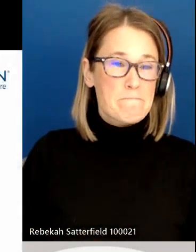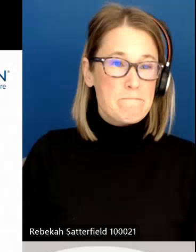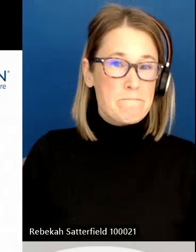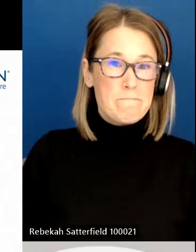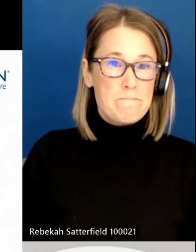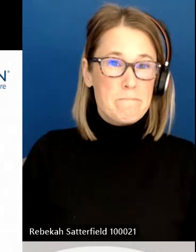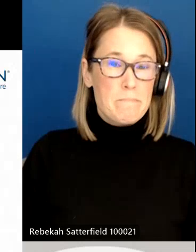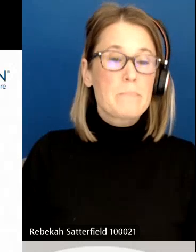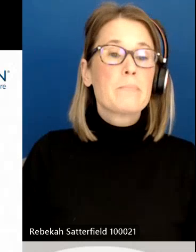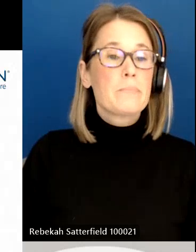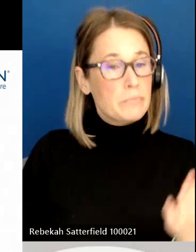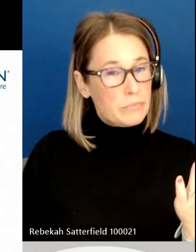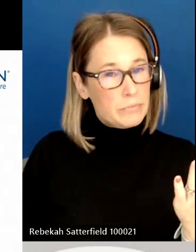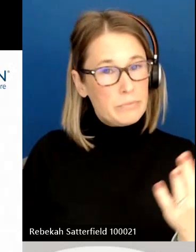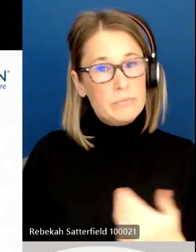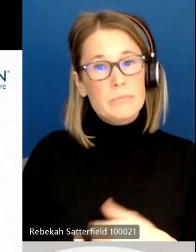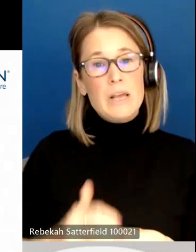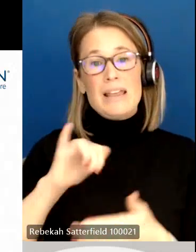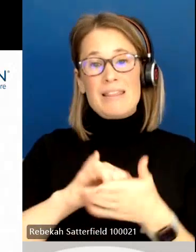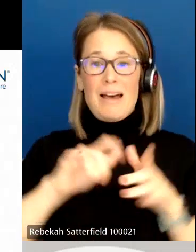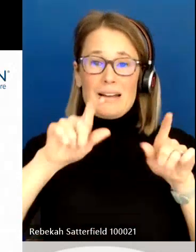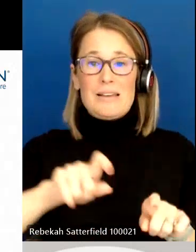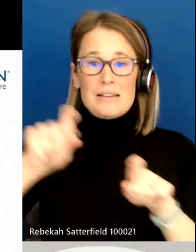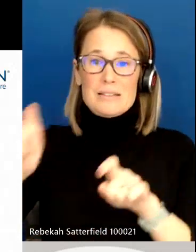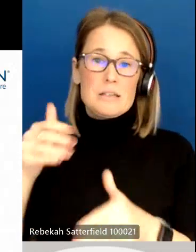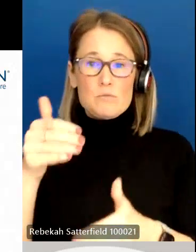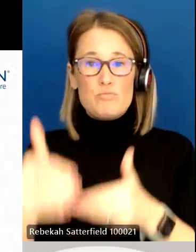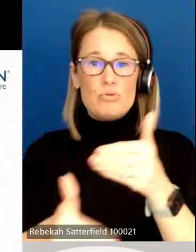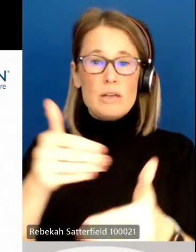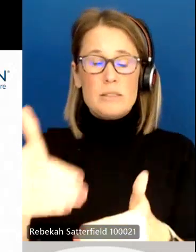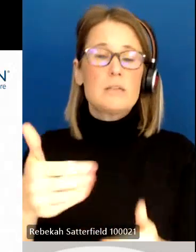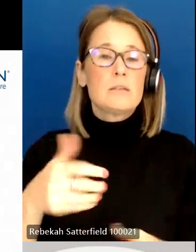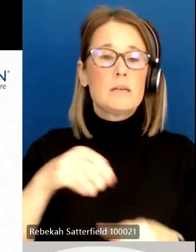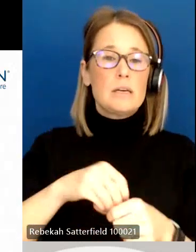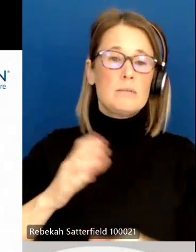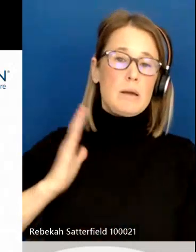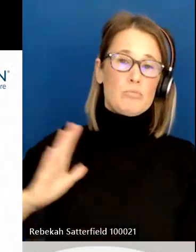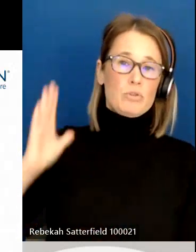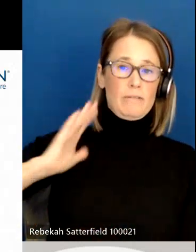so implementing this testing process in my previous uh place of employment uh